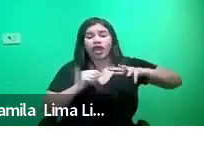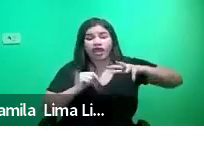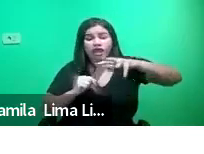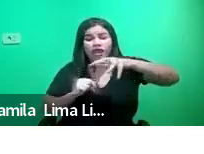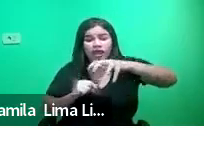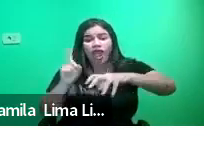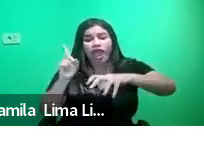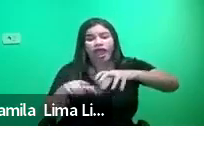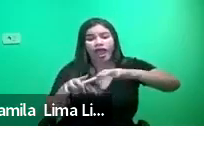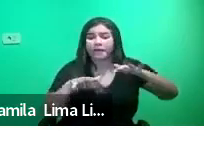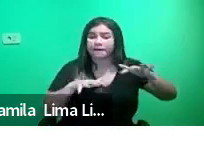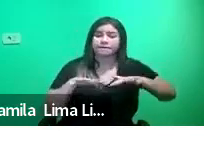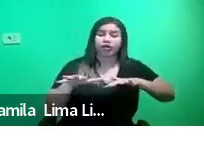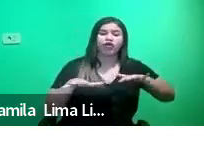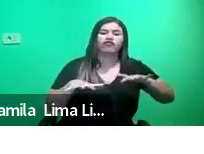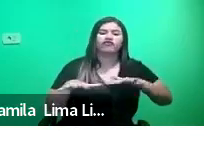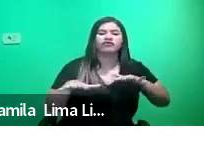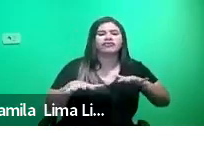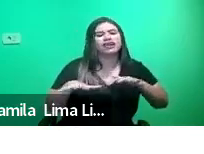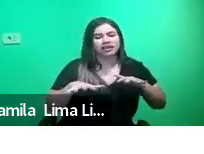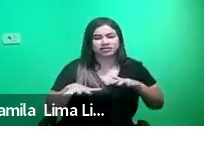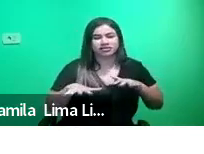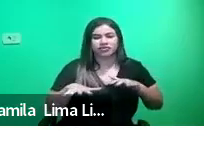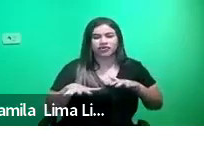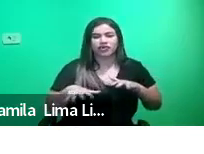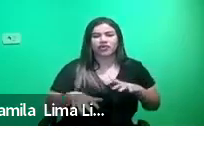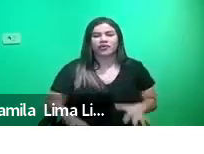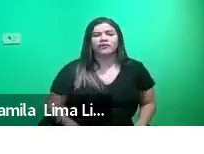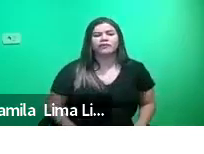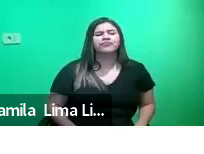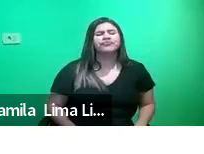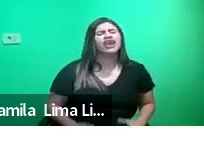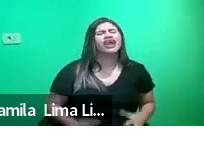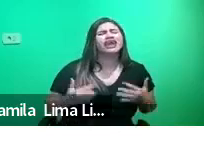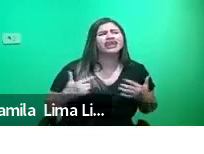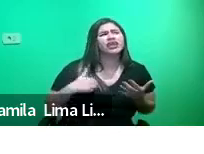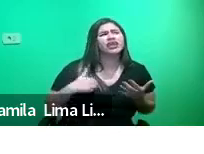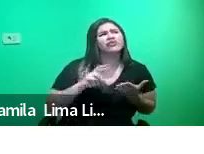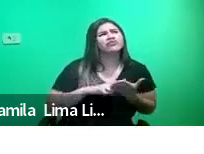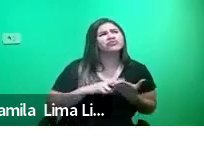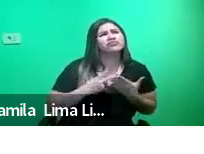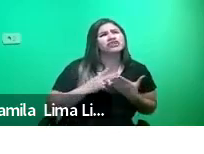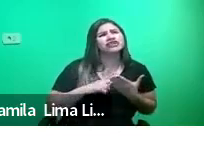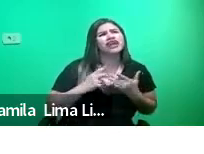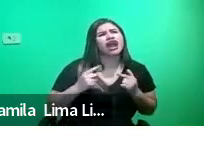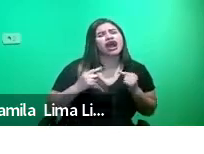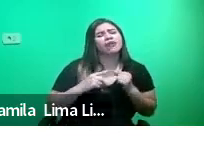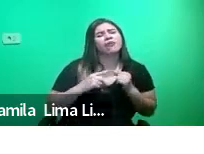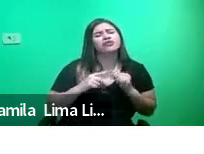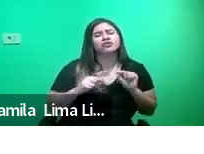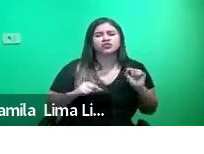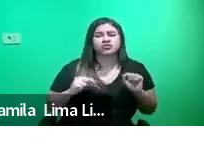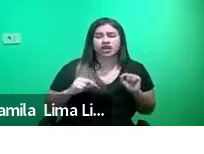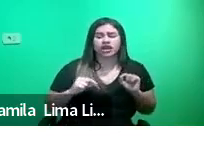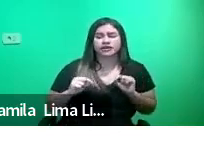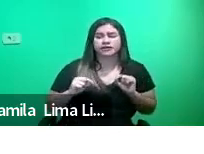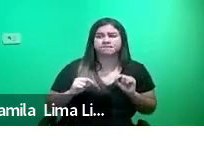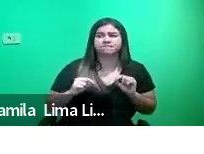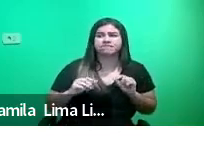ement. That is a terrible That is a terrible translation. My translation would be thus: It is others who bring who bring meaning in to the to the unsuccessful, grasping